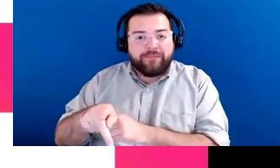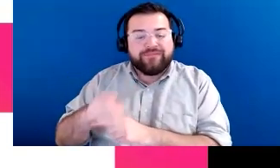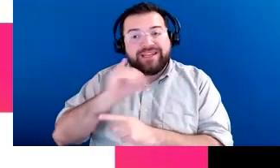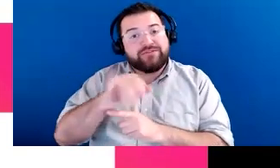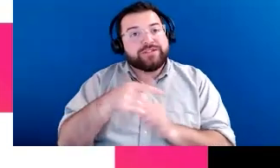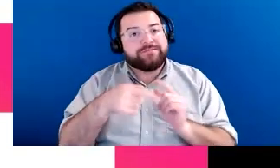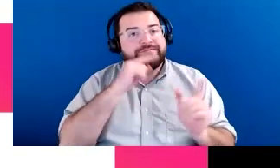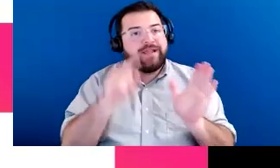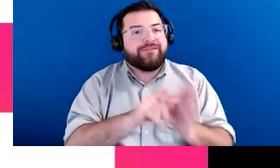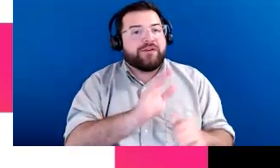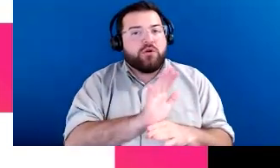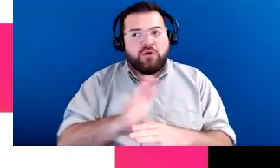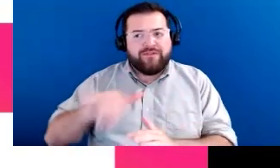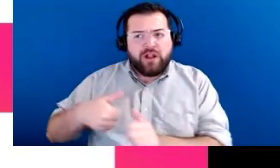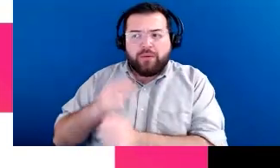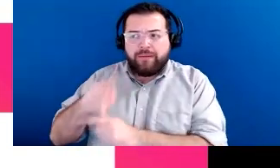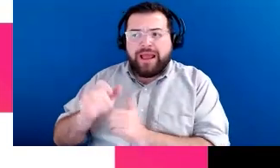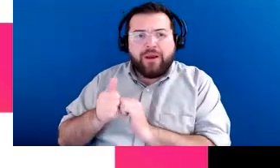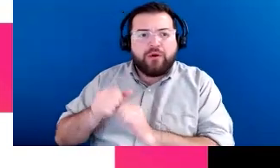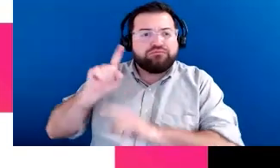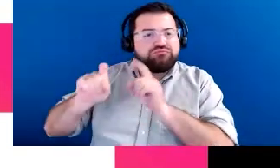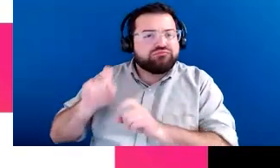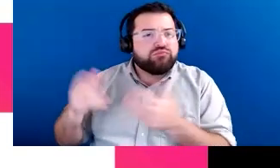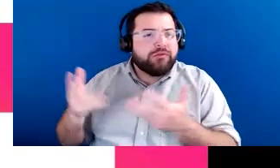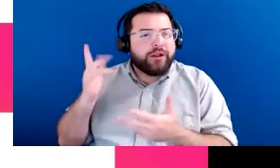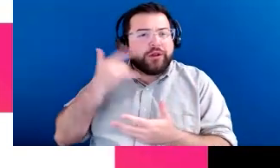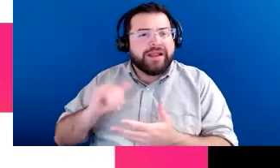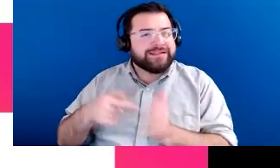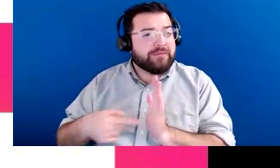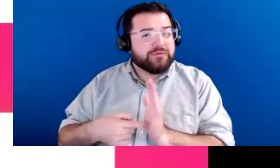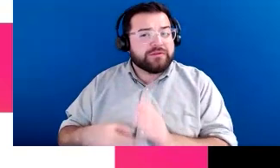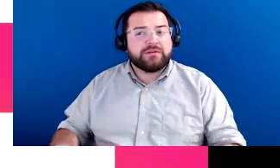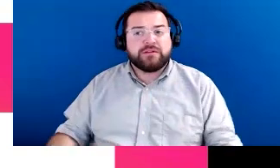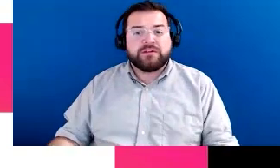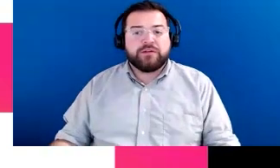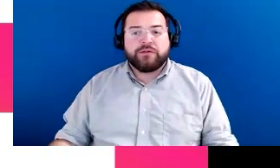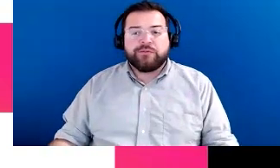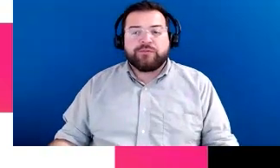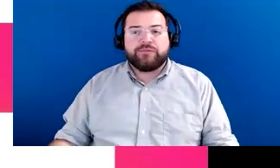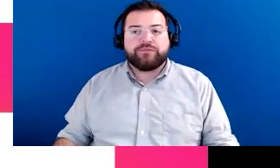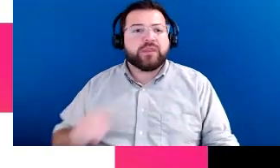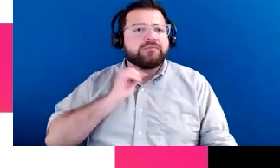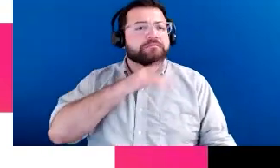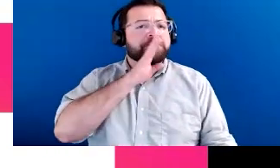that we have on videos? Actually, can you hear me? Yeah.